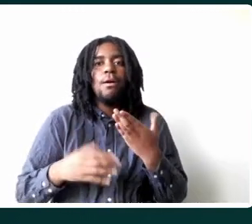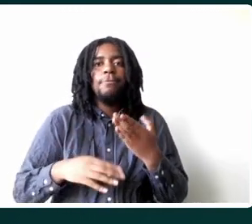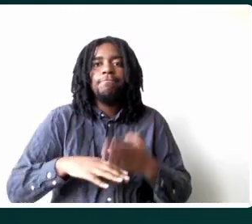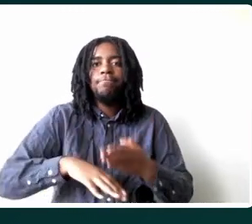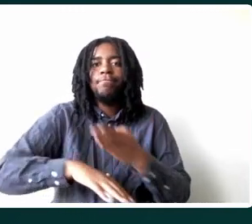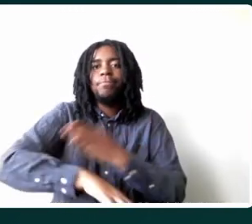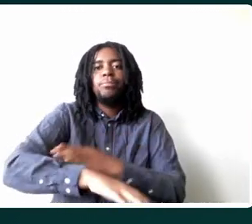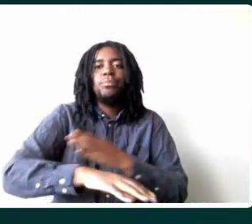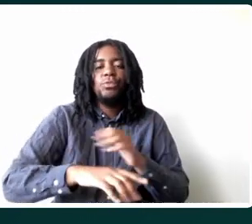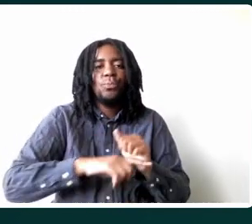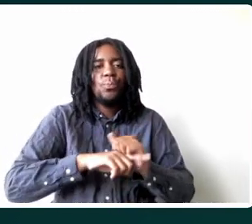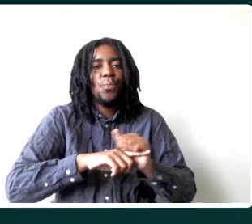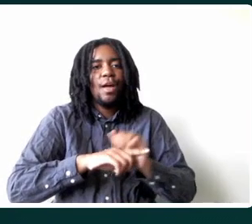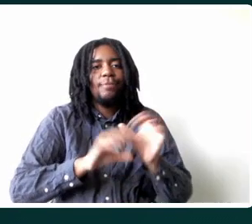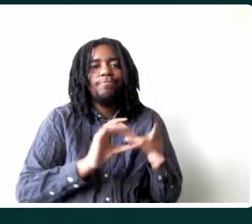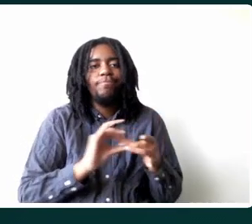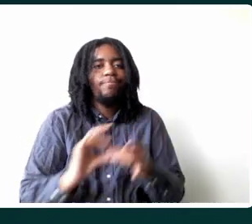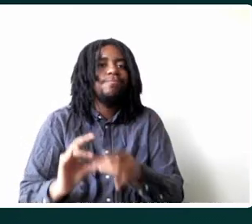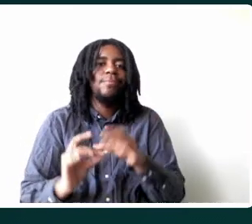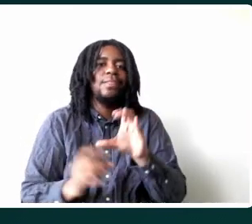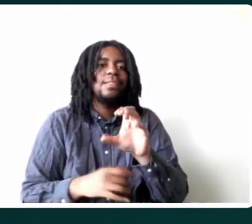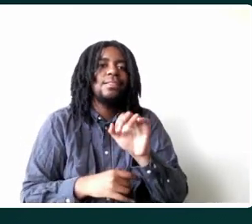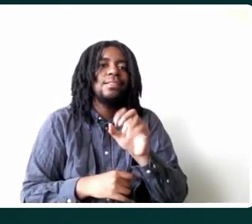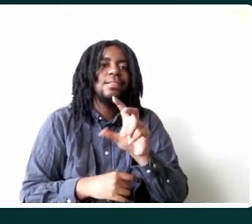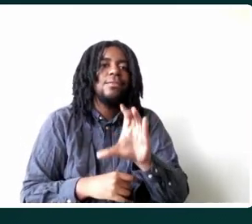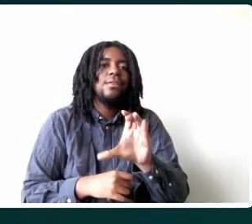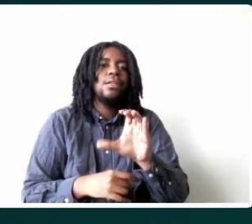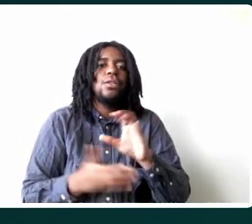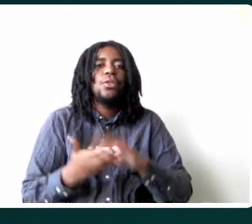and to incorporate their young people into a sense of community.